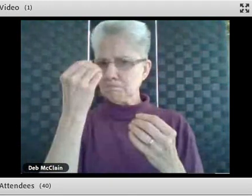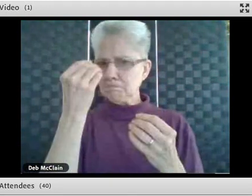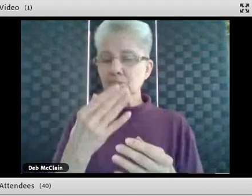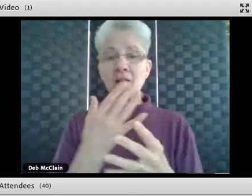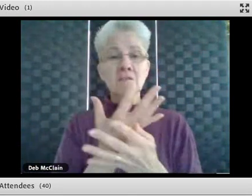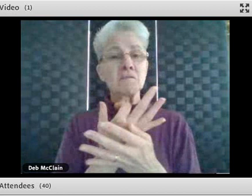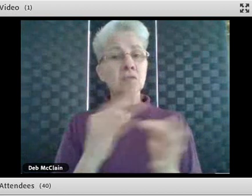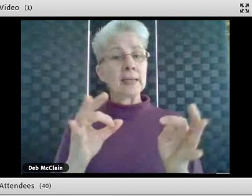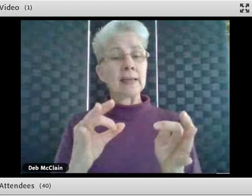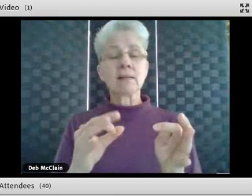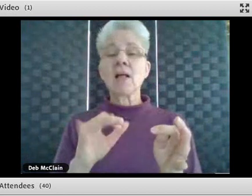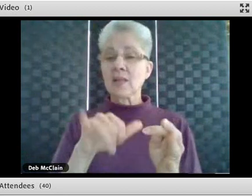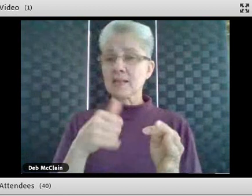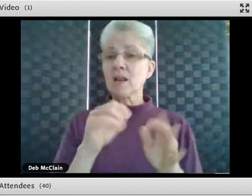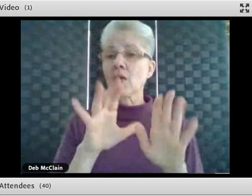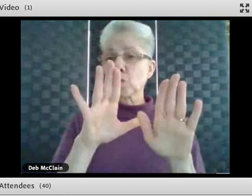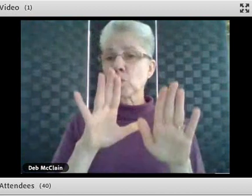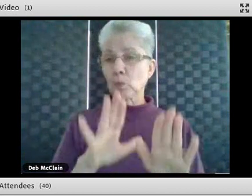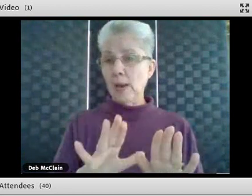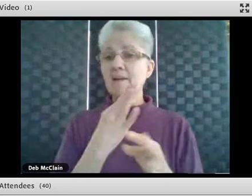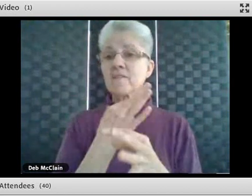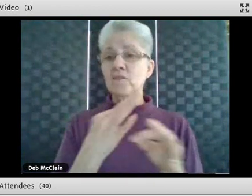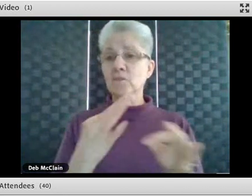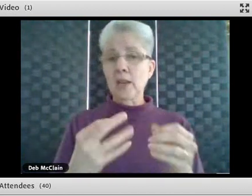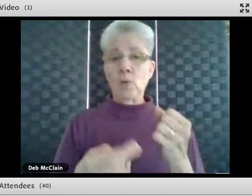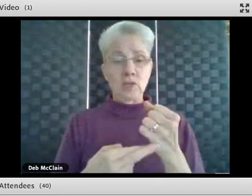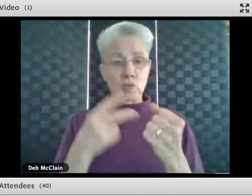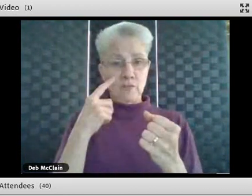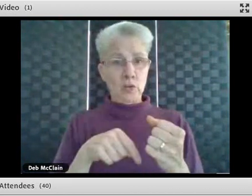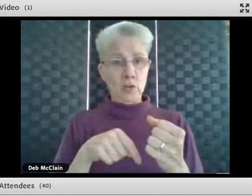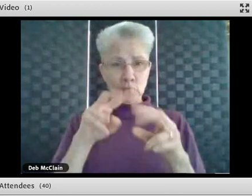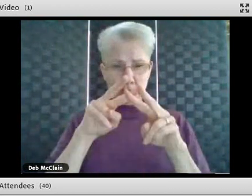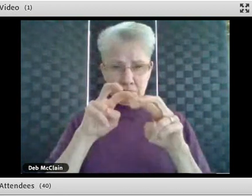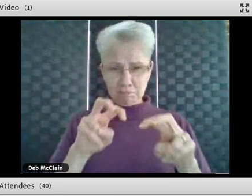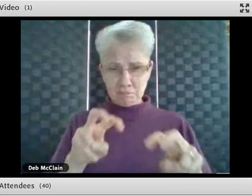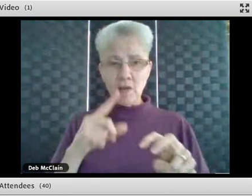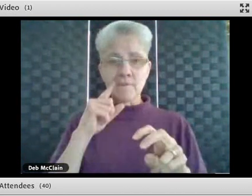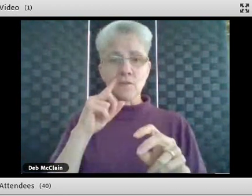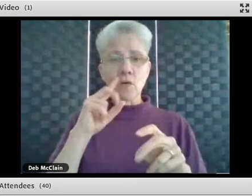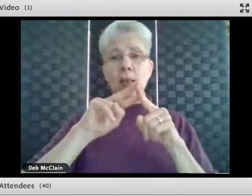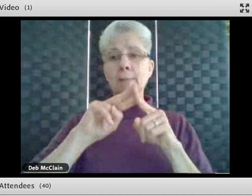So this is another great free resource for you to search various vocabularies.